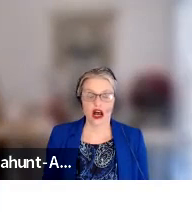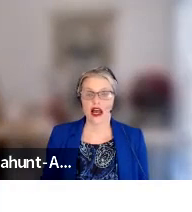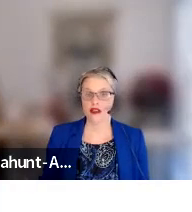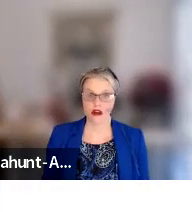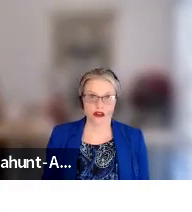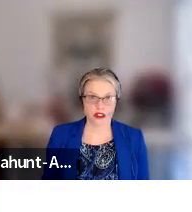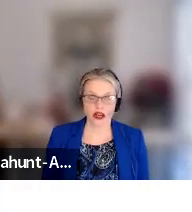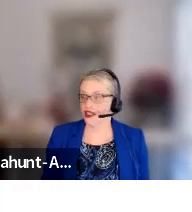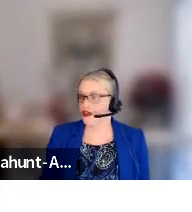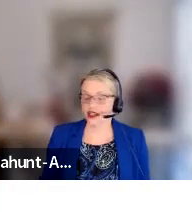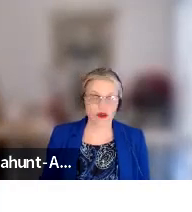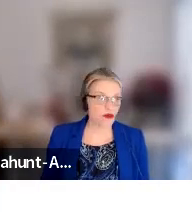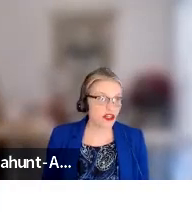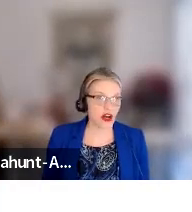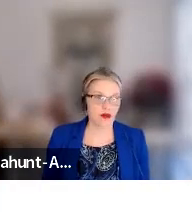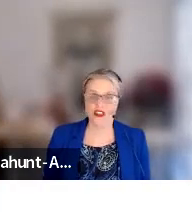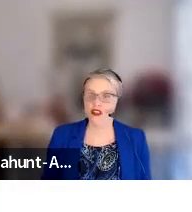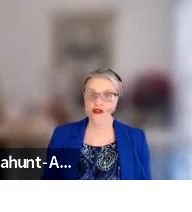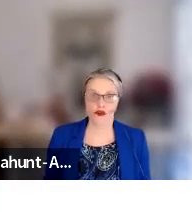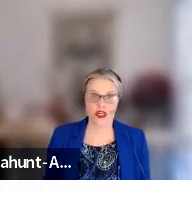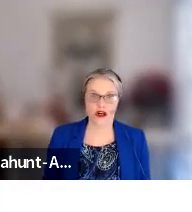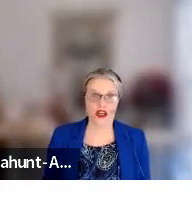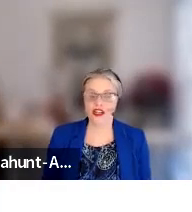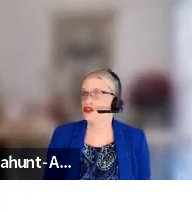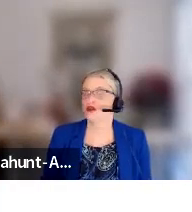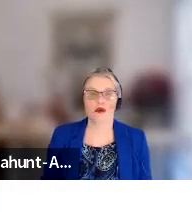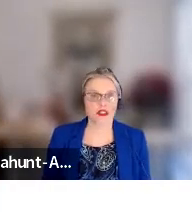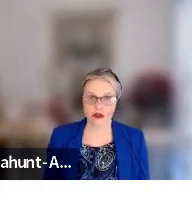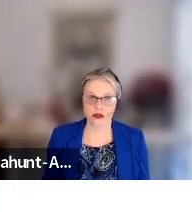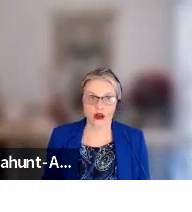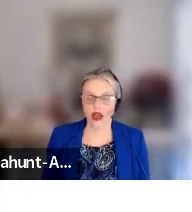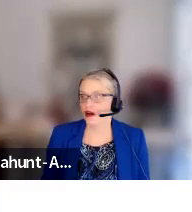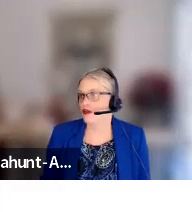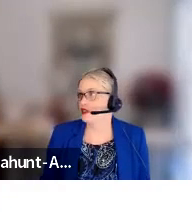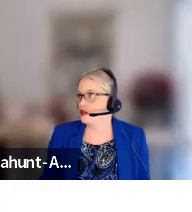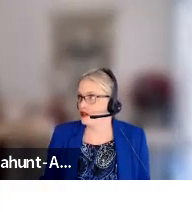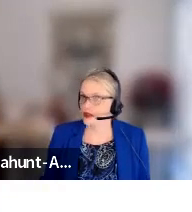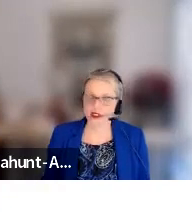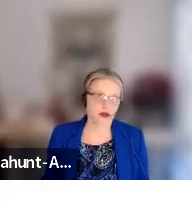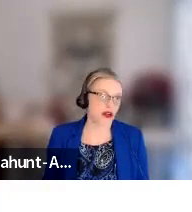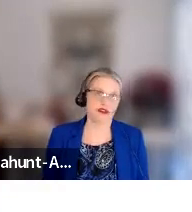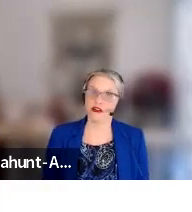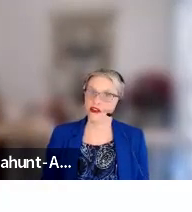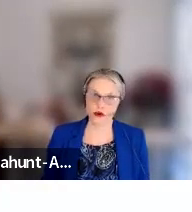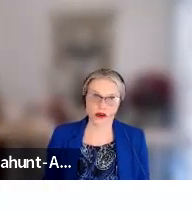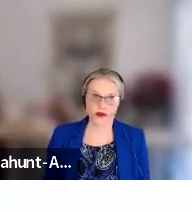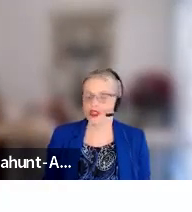I'm exhausted. You know, I had to quit my job. And this has been four years and I just don't know what to do. I don't have anybody to talk to. I said, well have you found a support group?